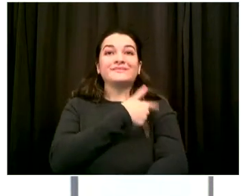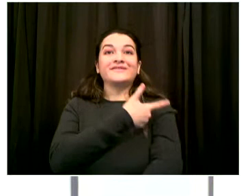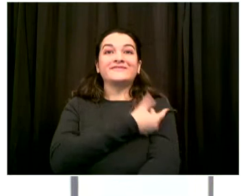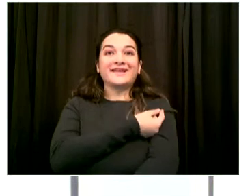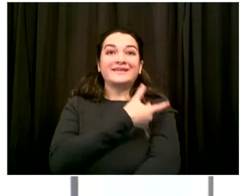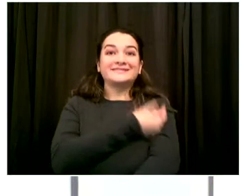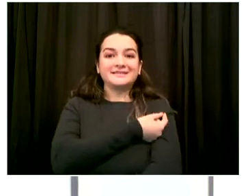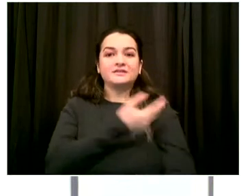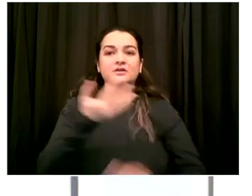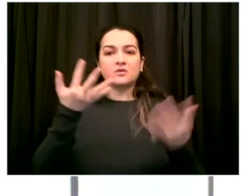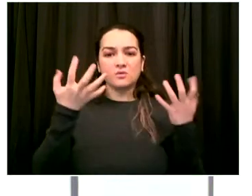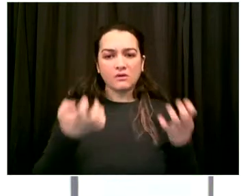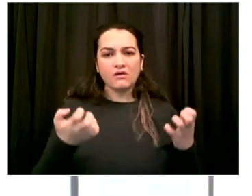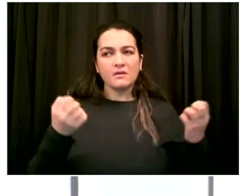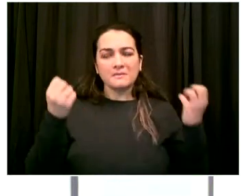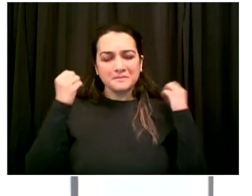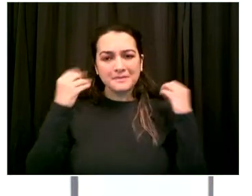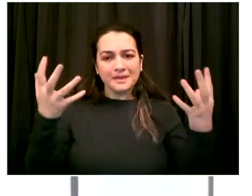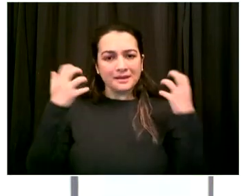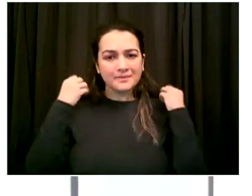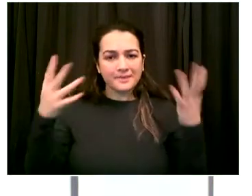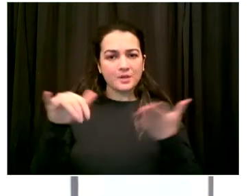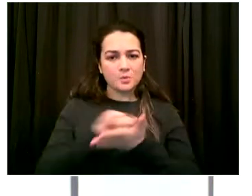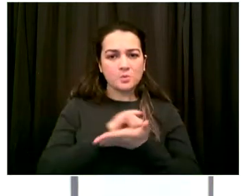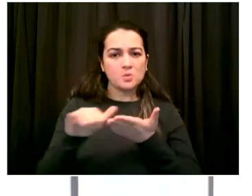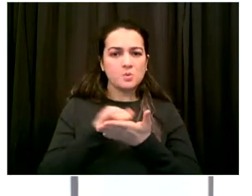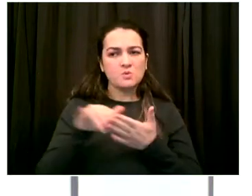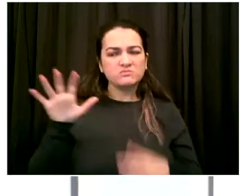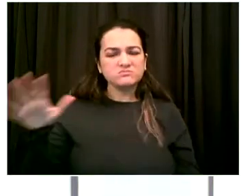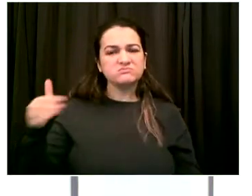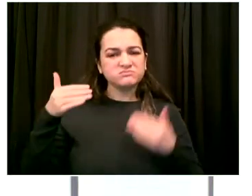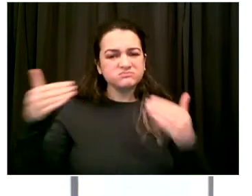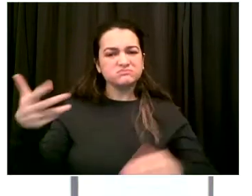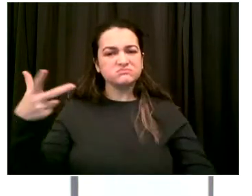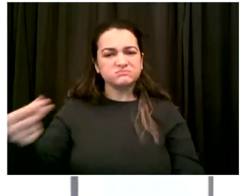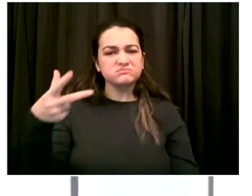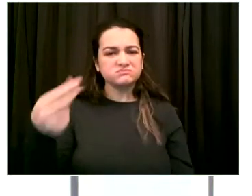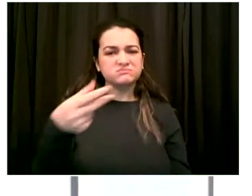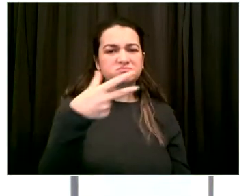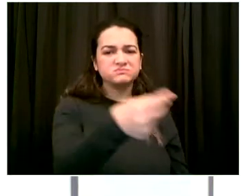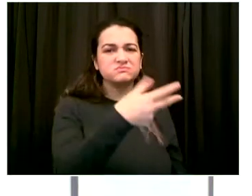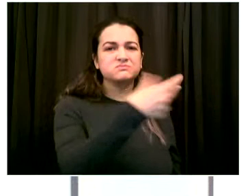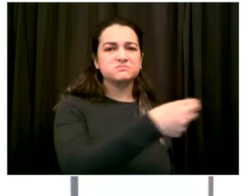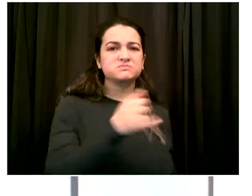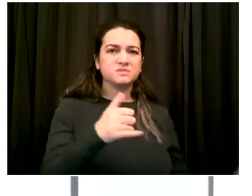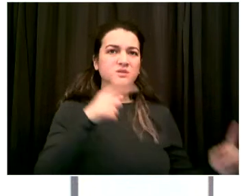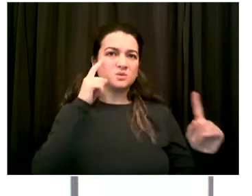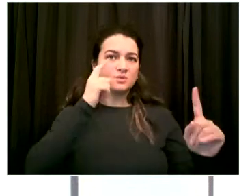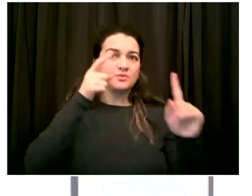THINK ABOUT THE LONG TERM AS WELL WE WANT TO GET AS MANY NEW YORKERS VACCINATED AS POSSIBLE AND WE HAVE TO SET UP OUR SYSTEMS NOW